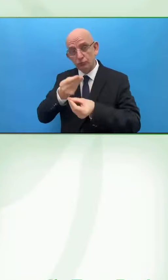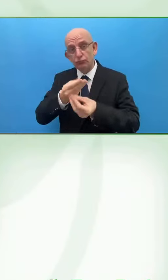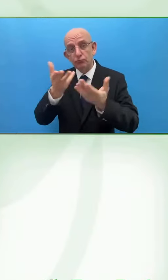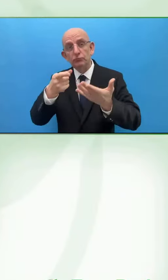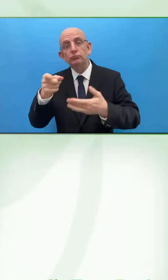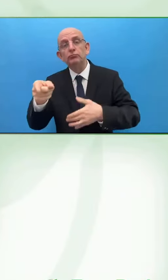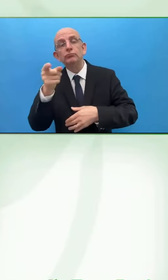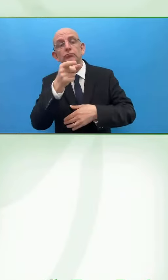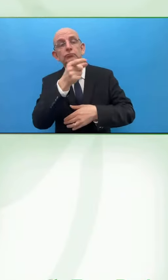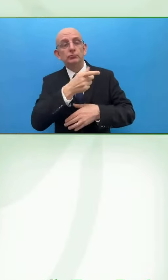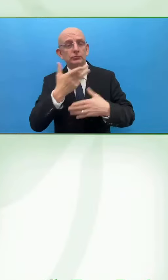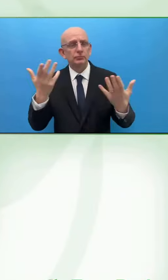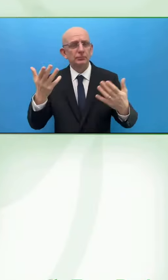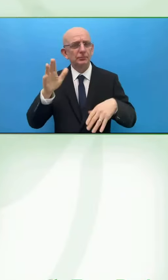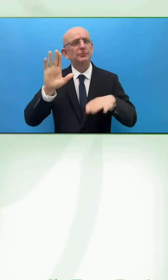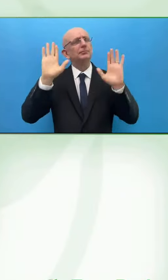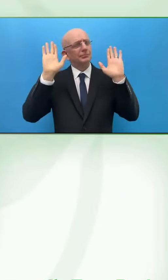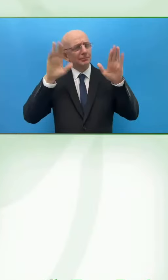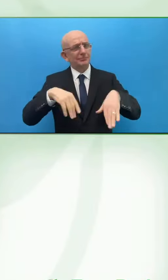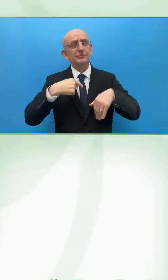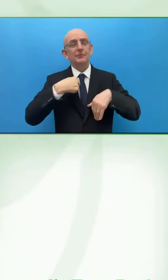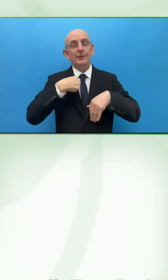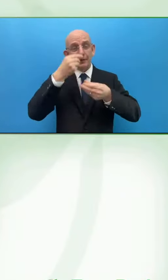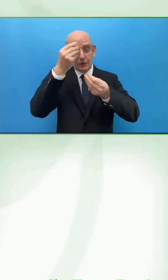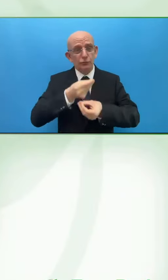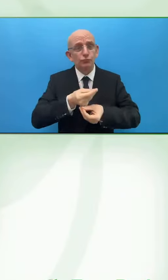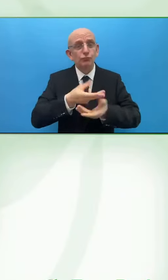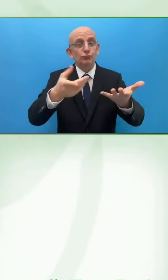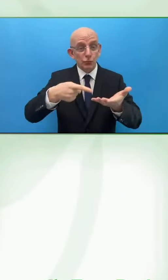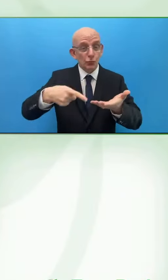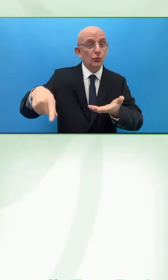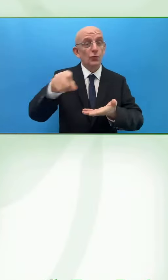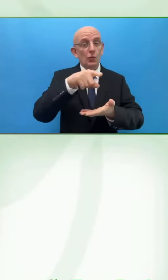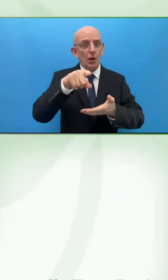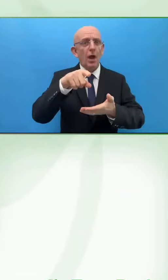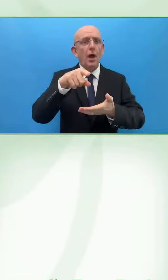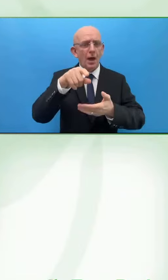It was really heartwarming to talk to him. A recent, sweet gentlemen that you saw their.